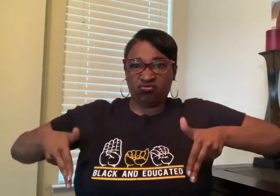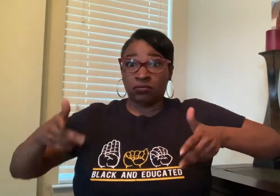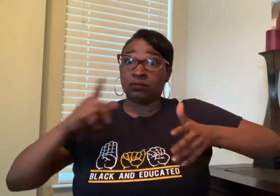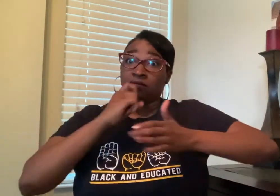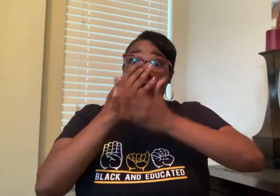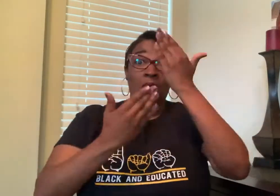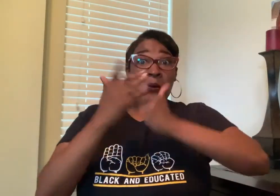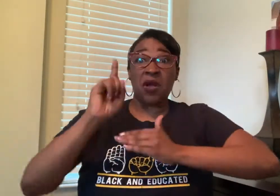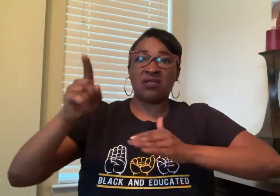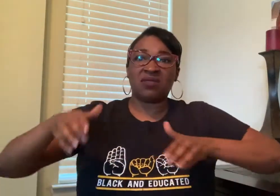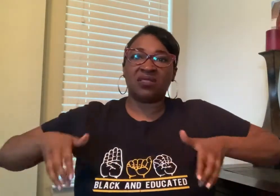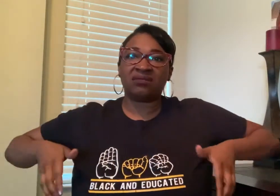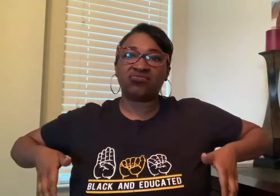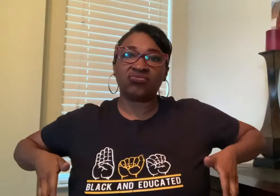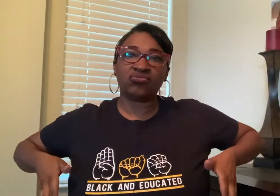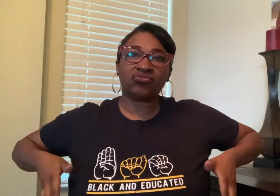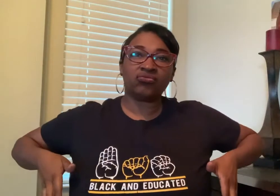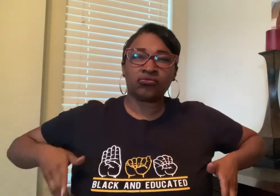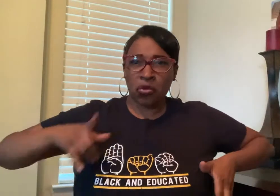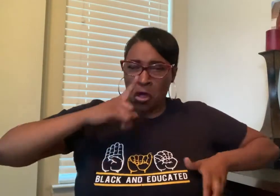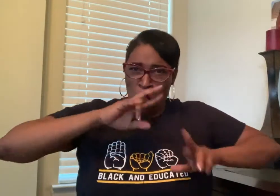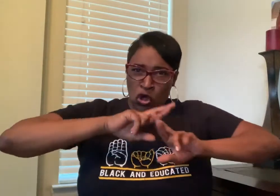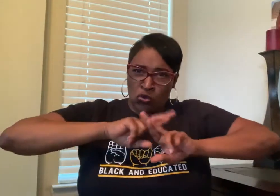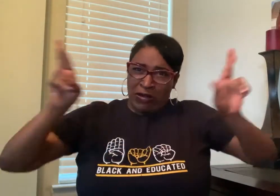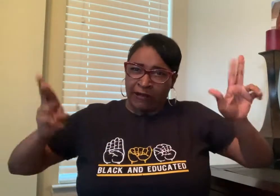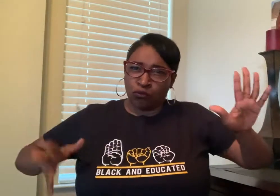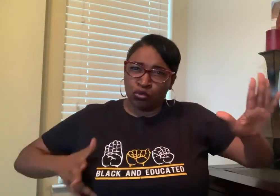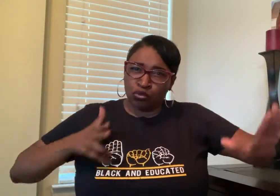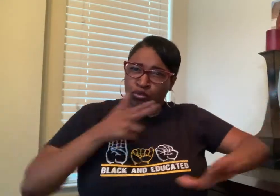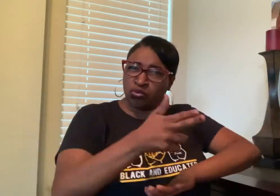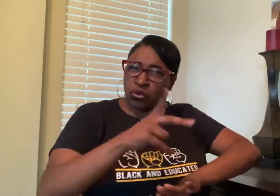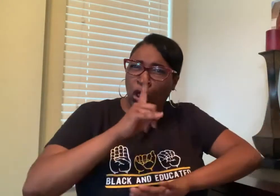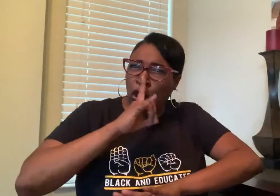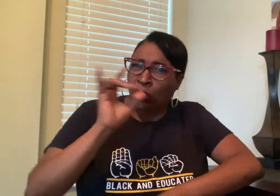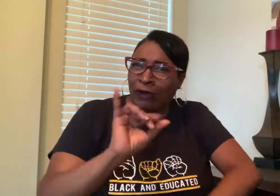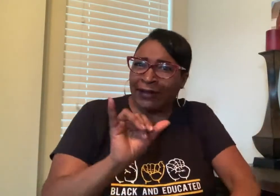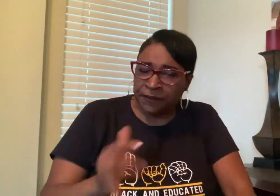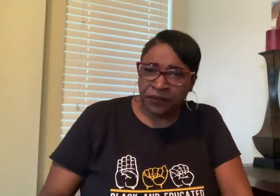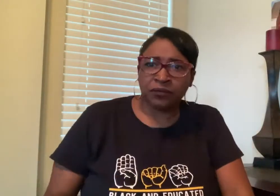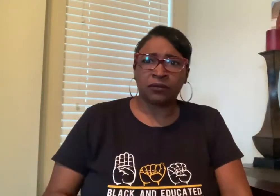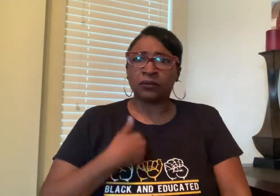Their hands at the ready, hovering over the guns holstered on each hip.